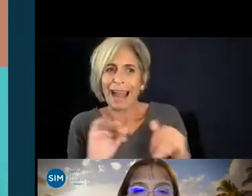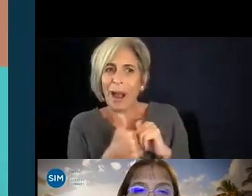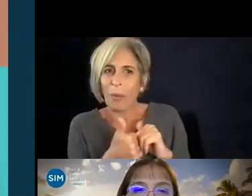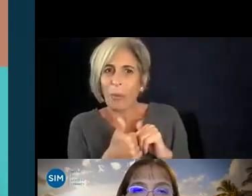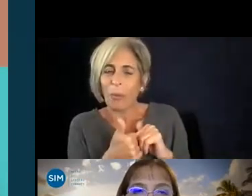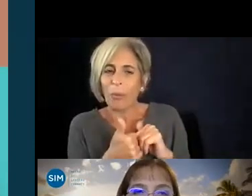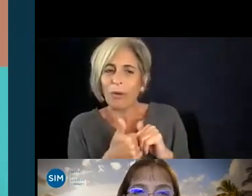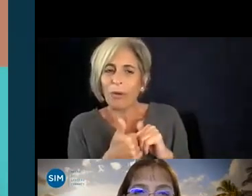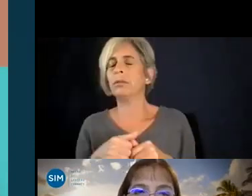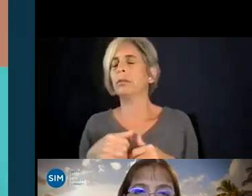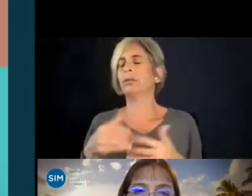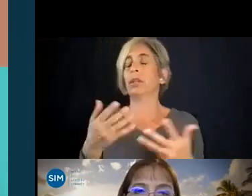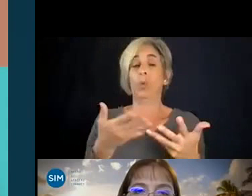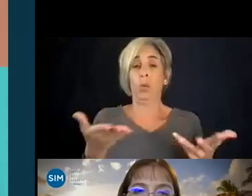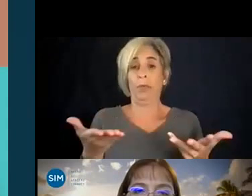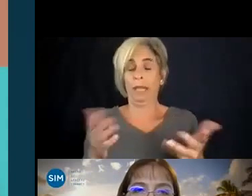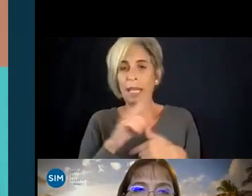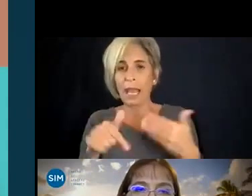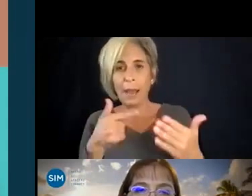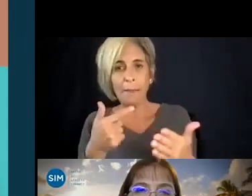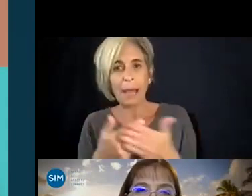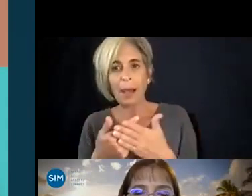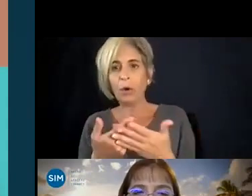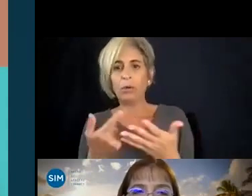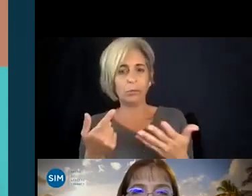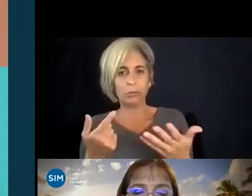One of the great things about being